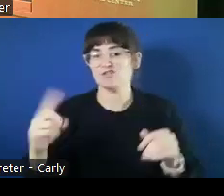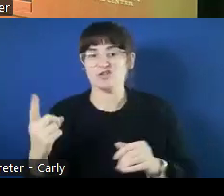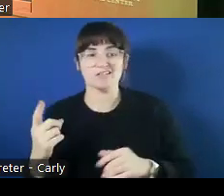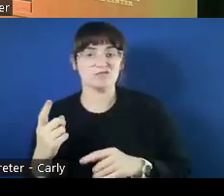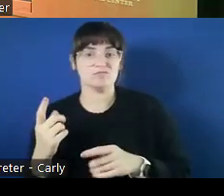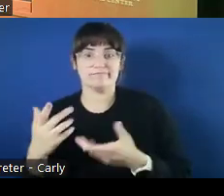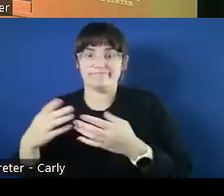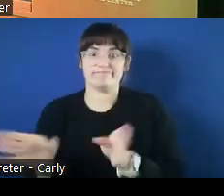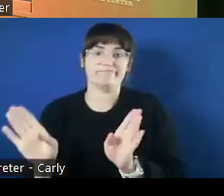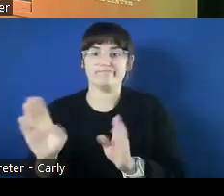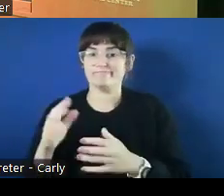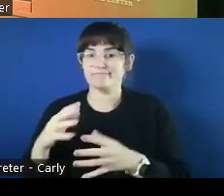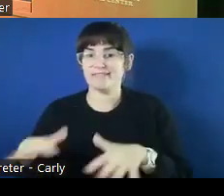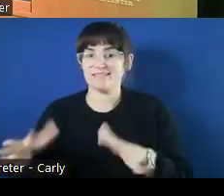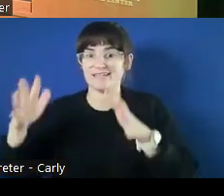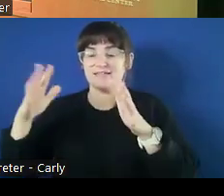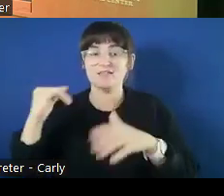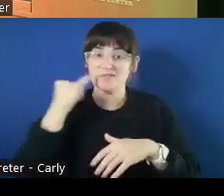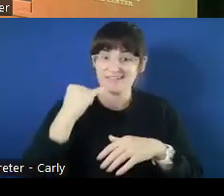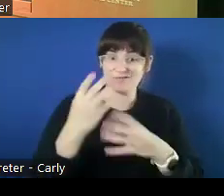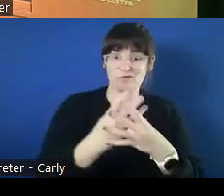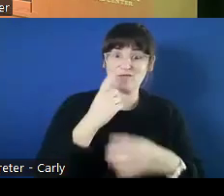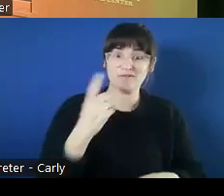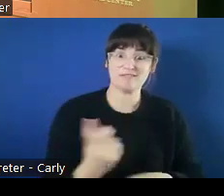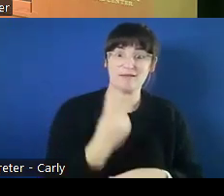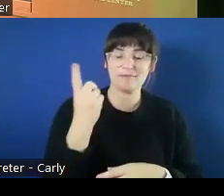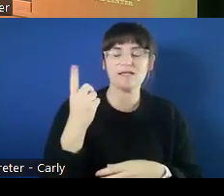so if you were to screen for something um I would certainly try to make an anxiety